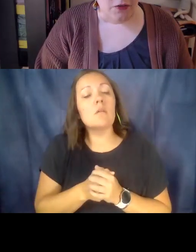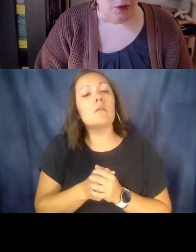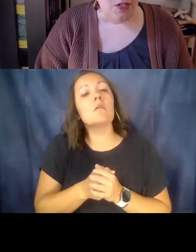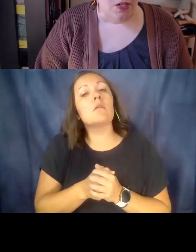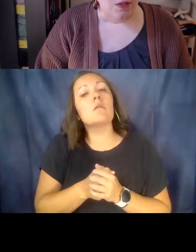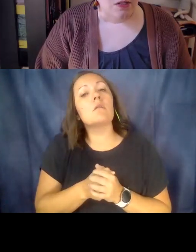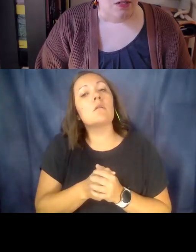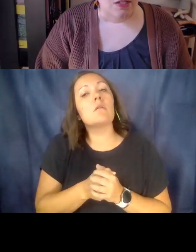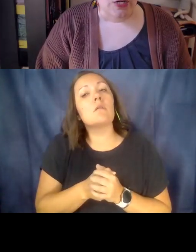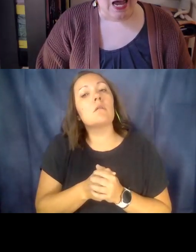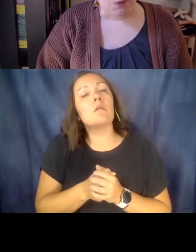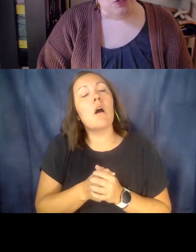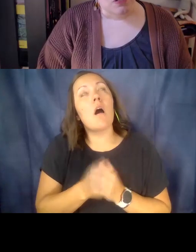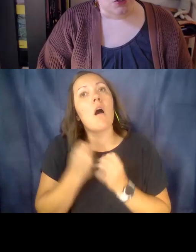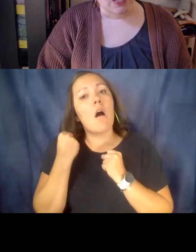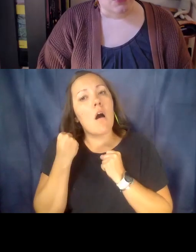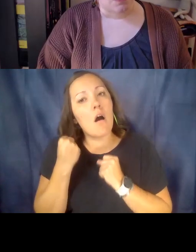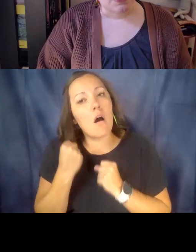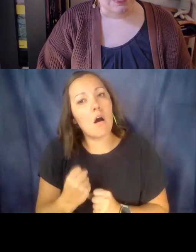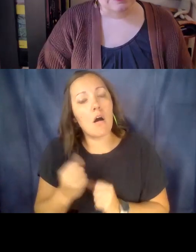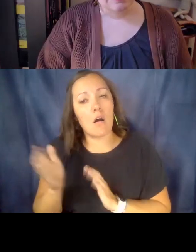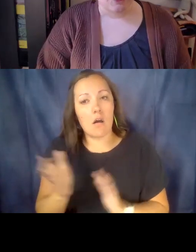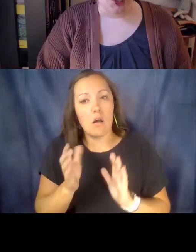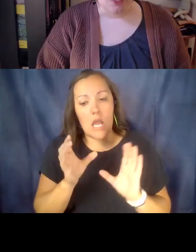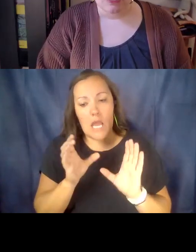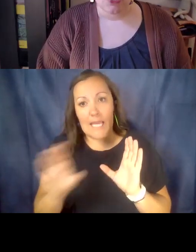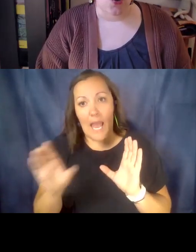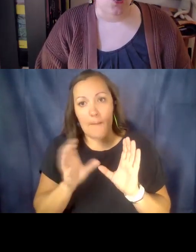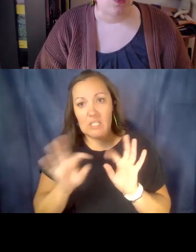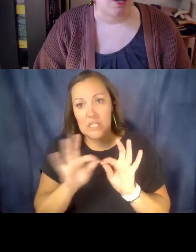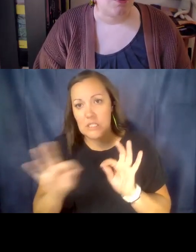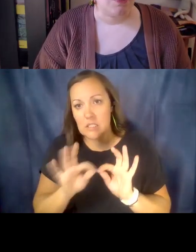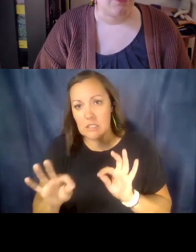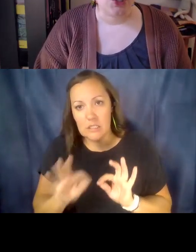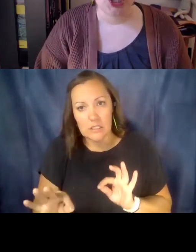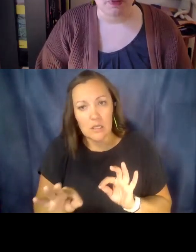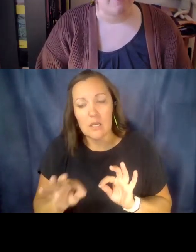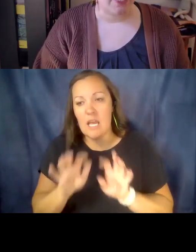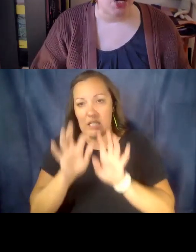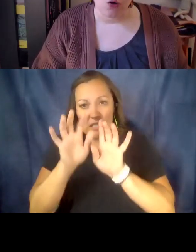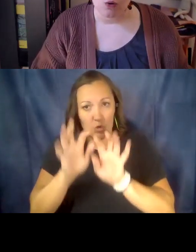folks to you treats captions and transcripts as standard. So if you are shipping video,